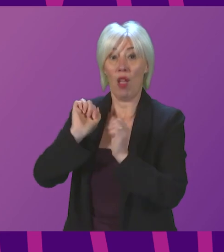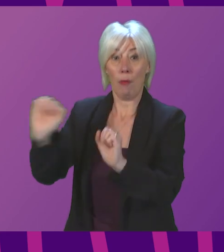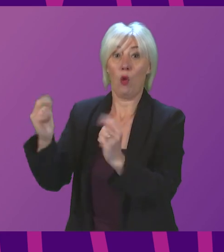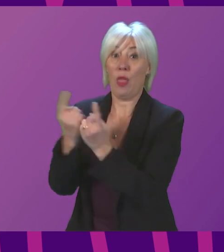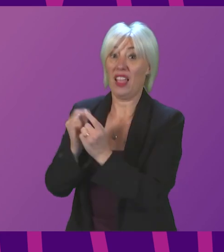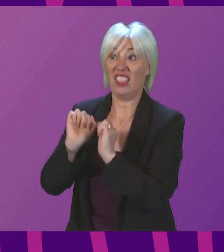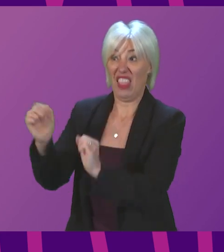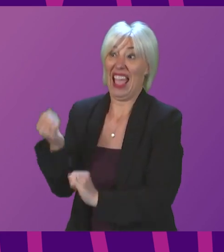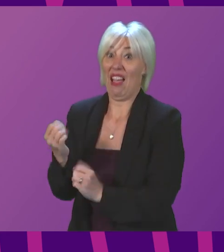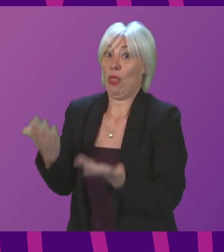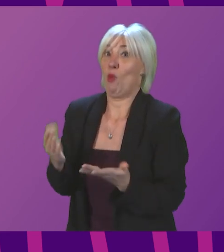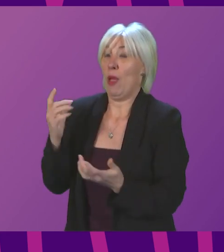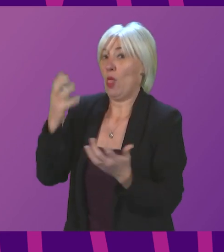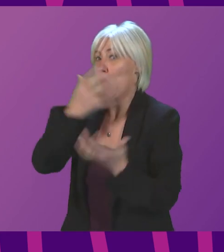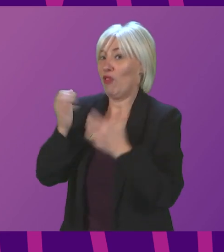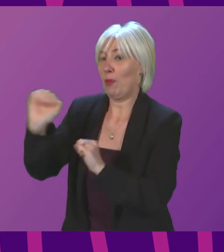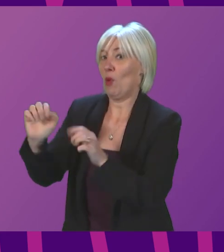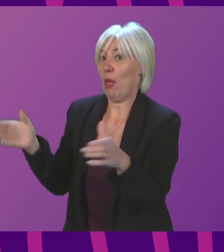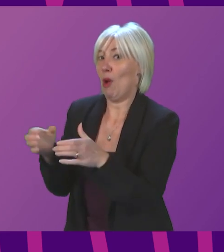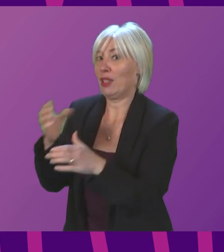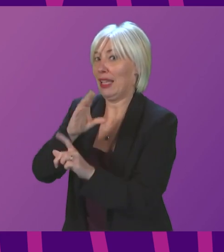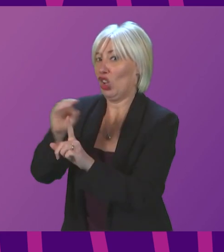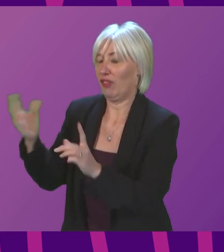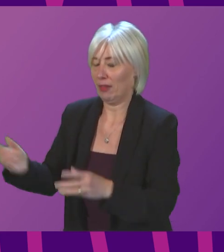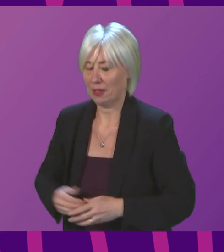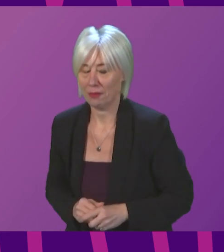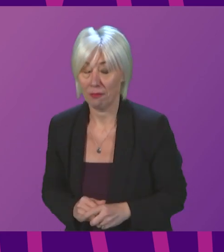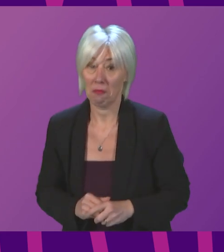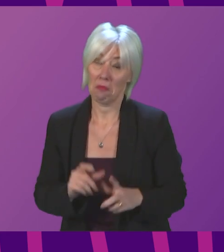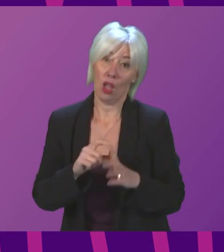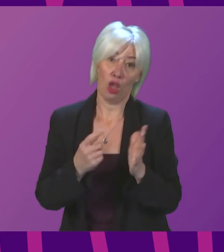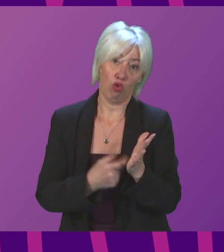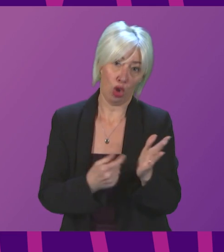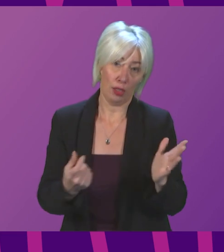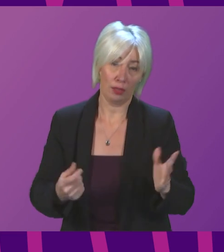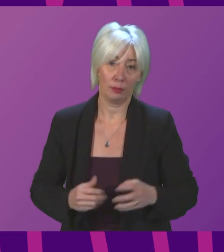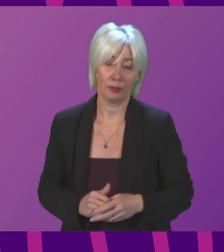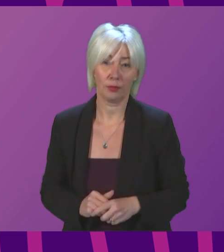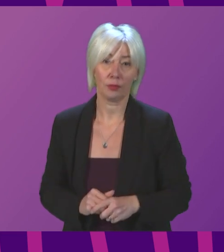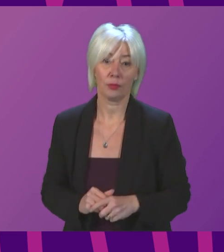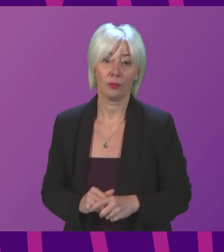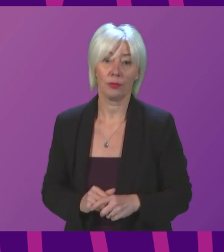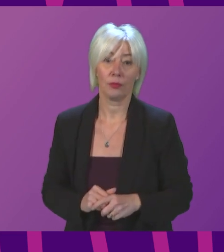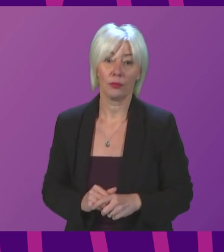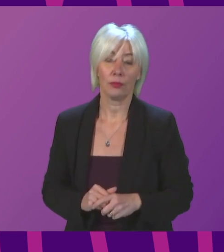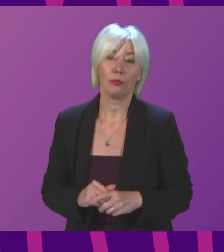about right now.